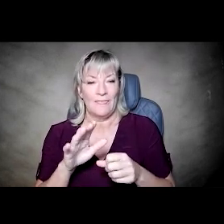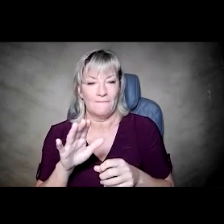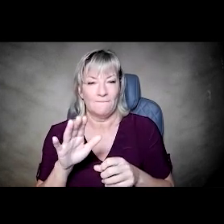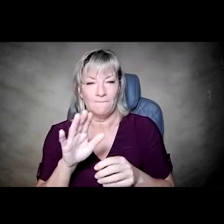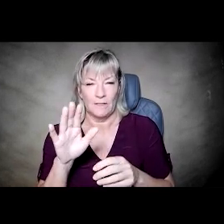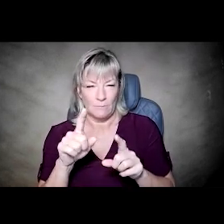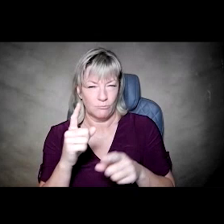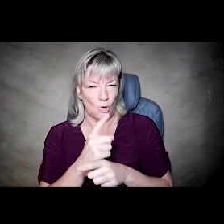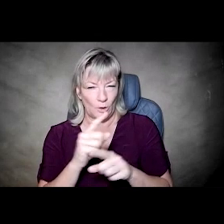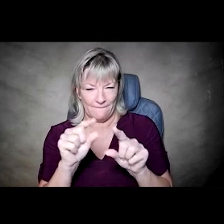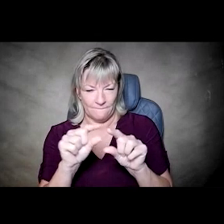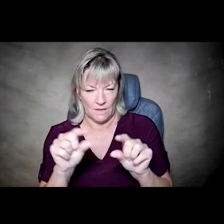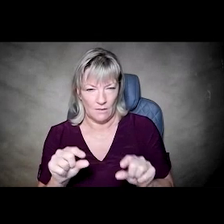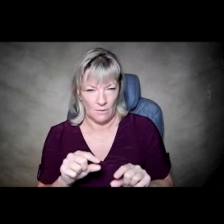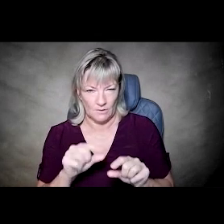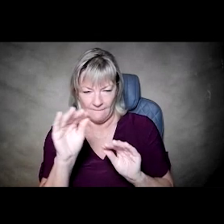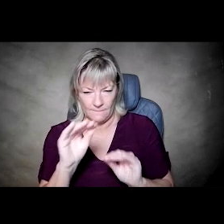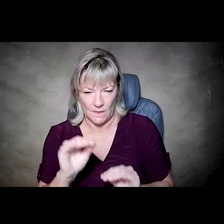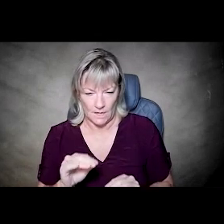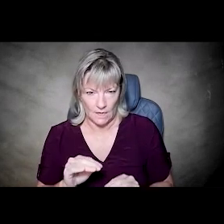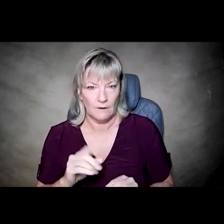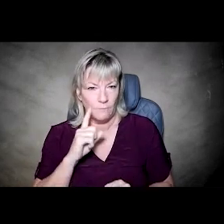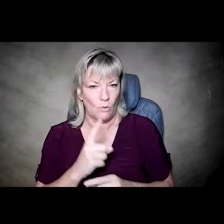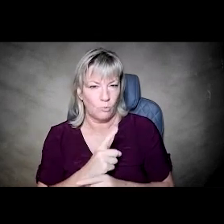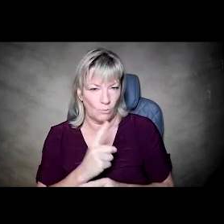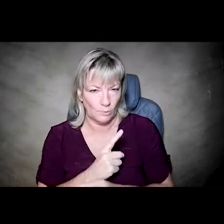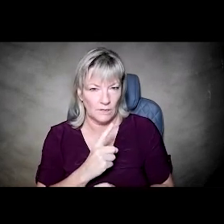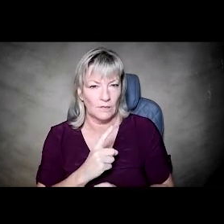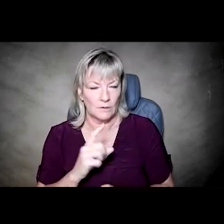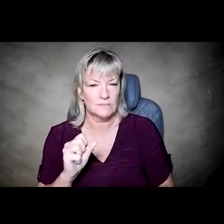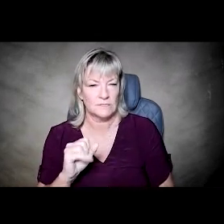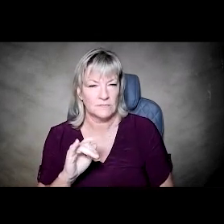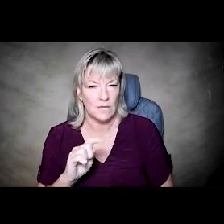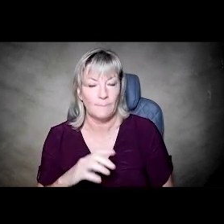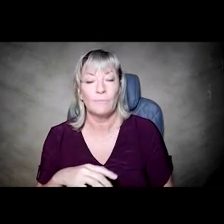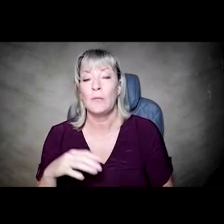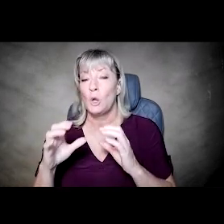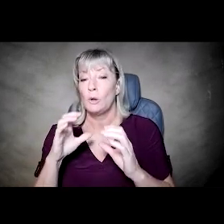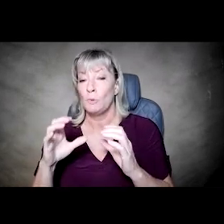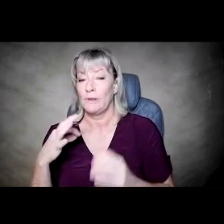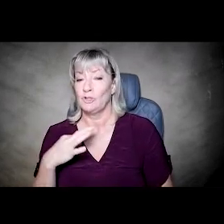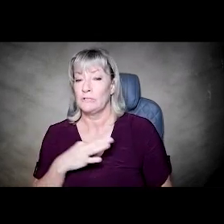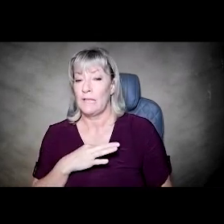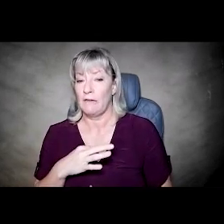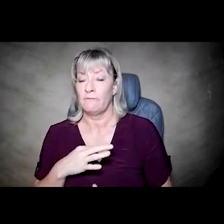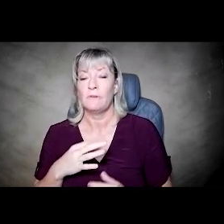appropriate fields when building the pages and sites. Communications staff strive to ensure